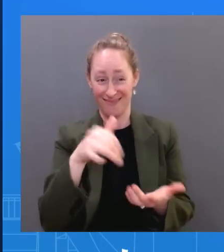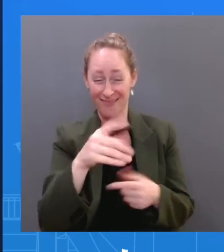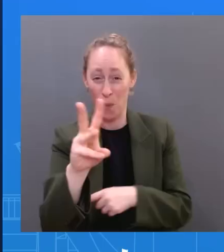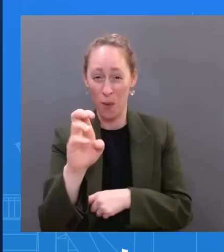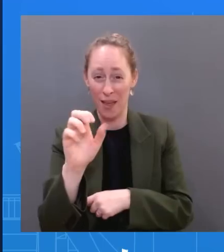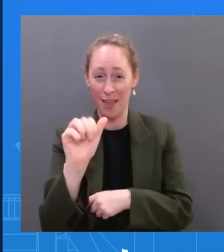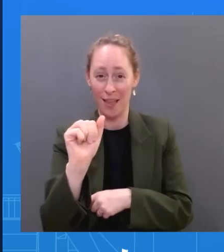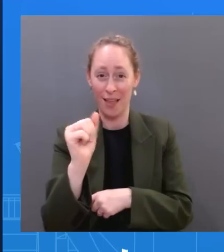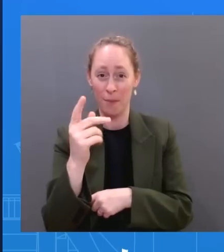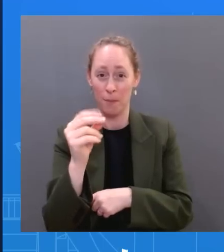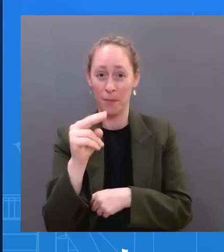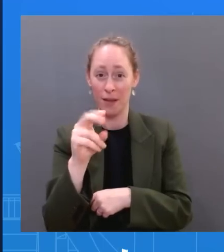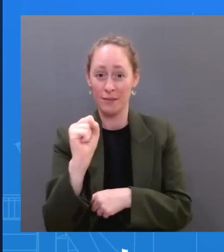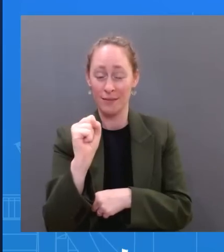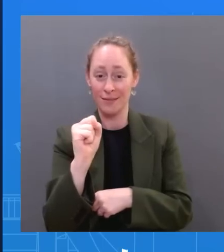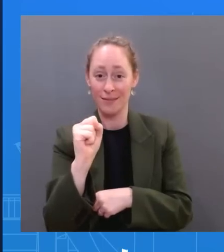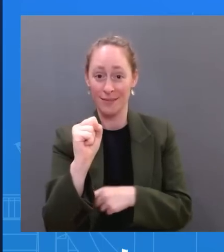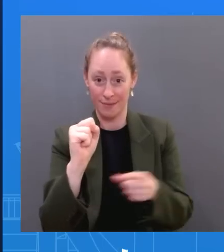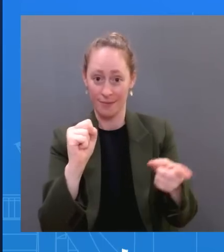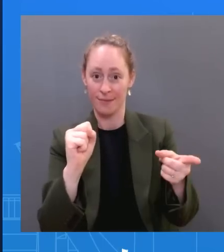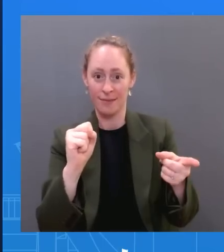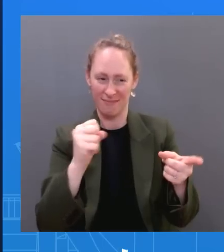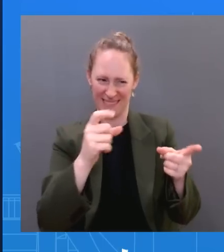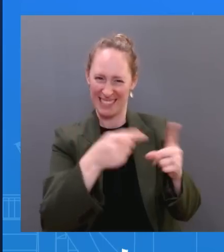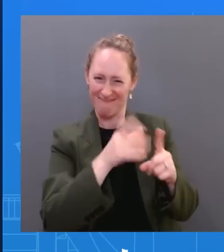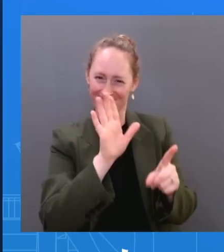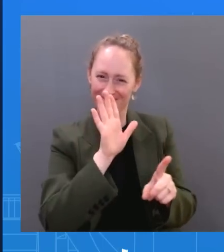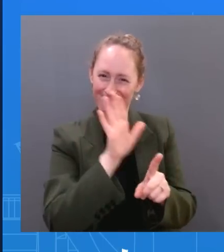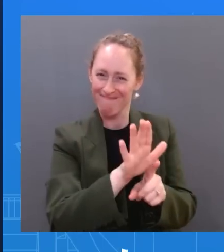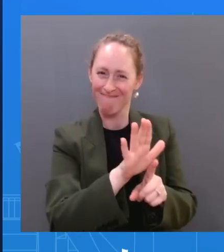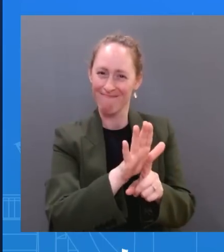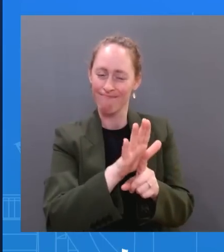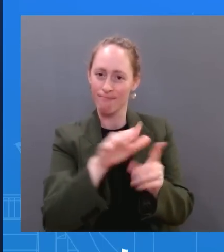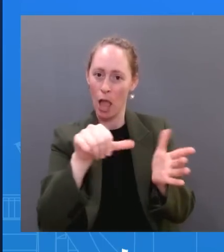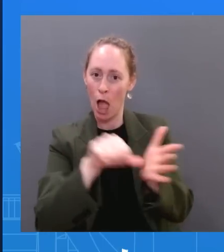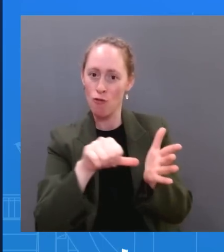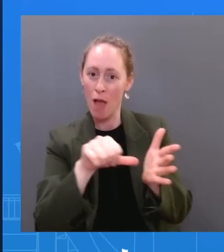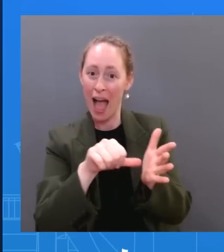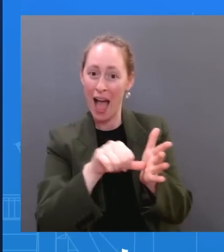So, from our perspective, we will continue to do our part